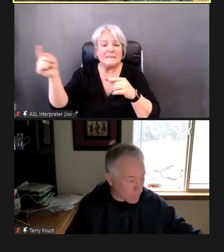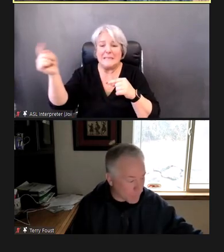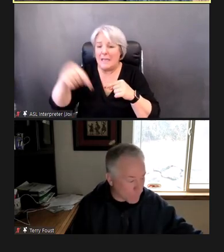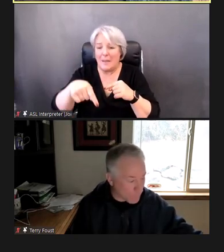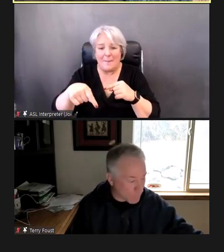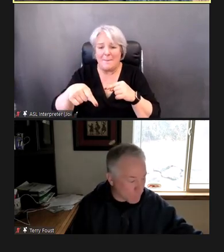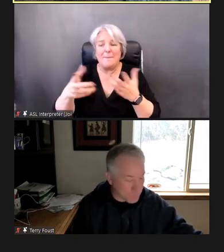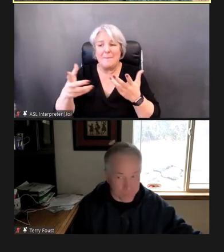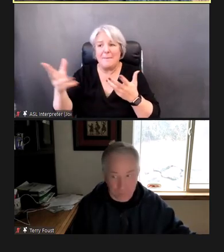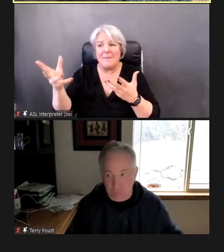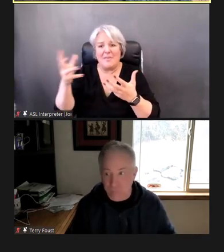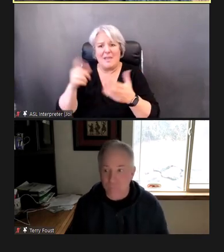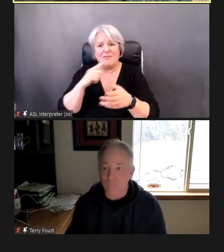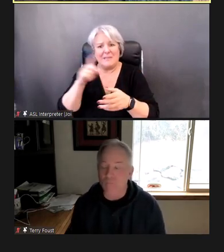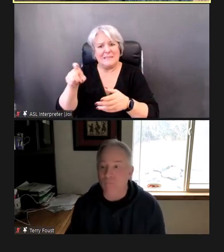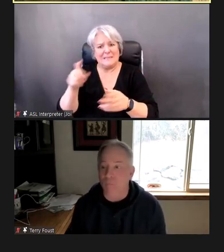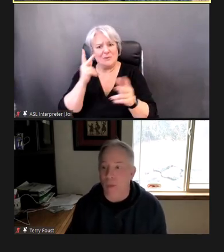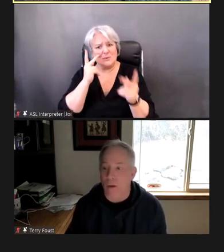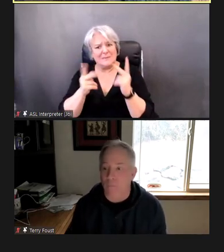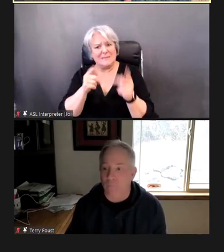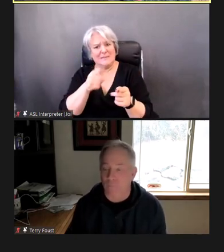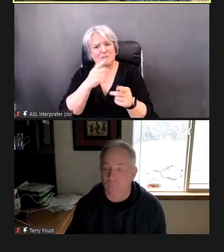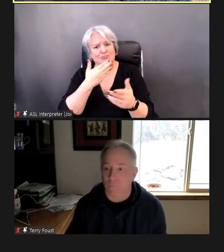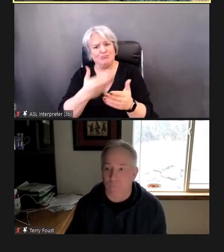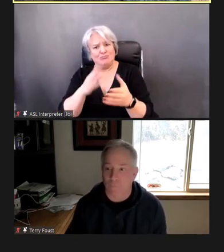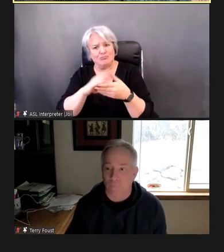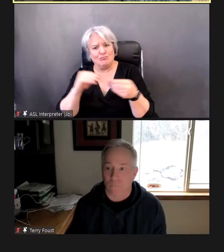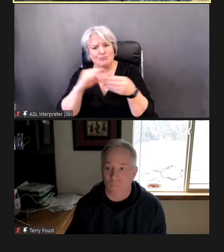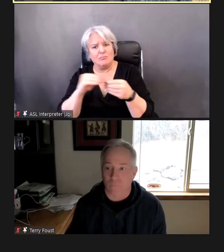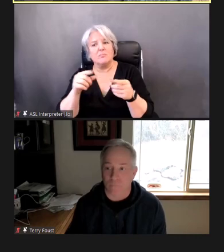Know that this will be posted on kidshearing.org, in the next couple